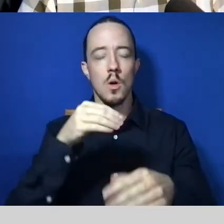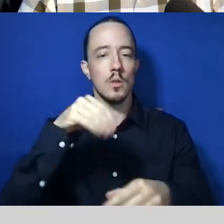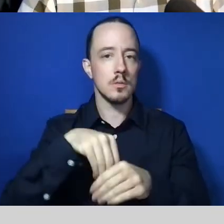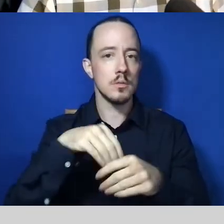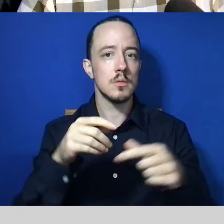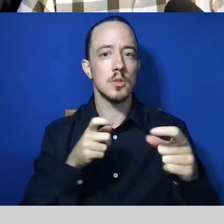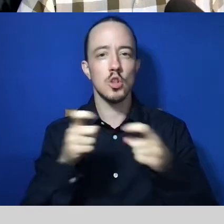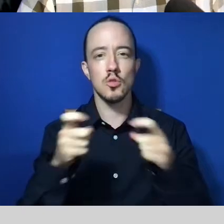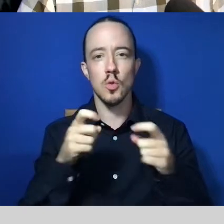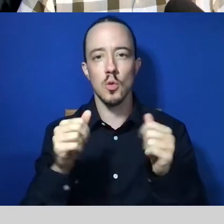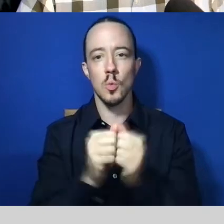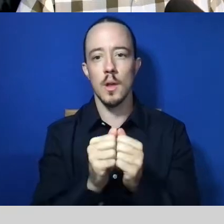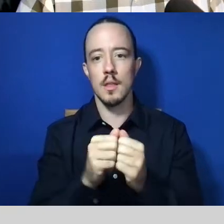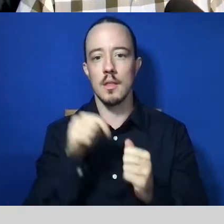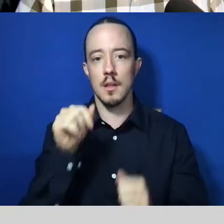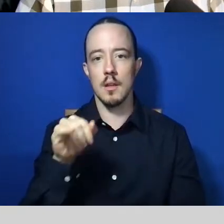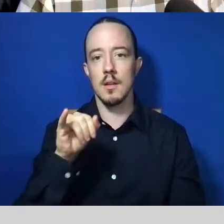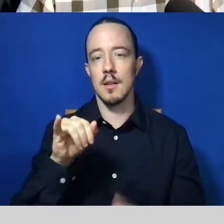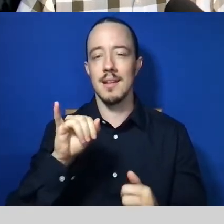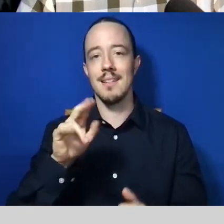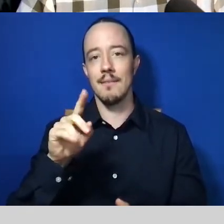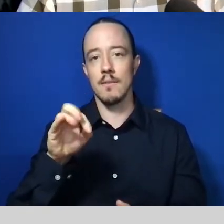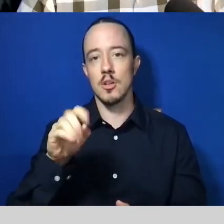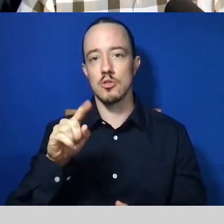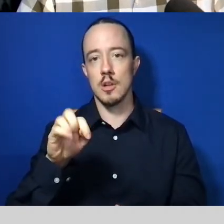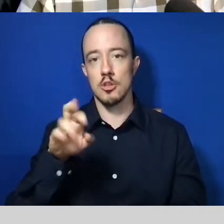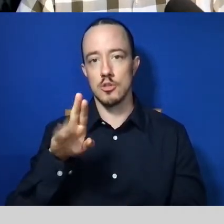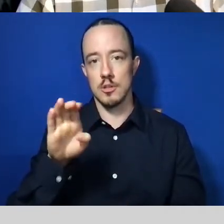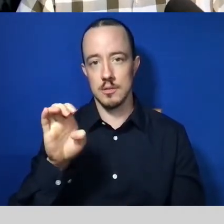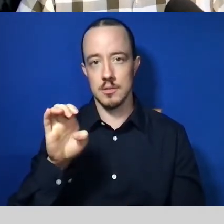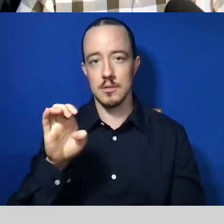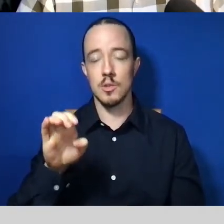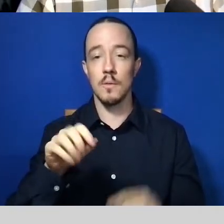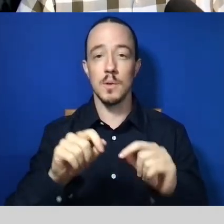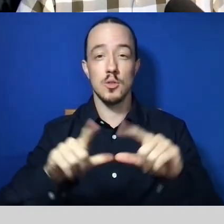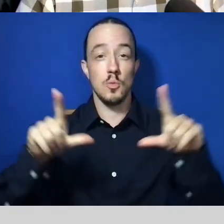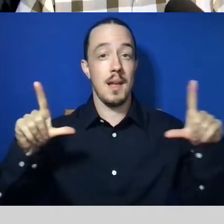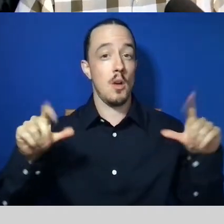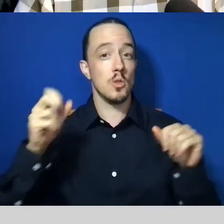So if we zoom out on this project now, and I can show you a little more how that works.